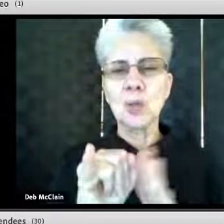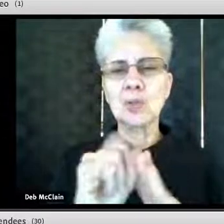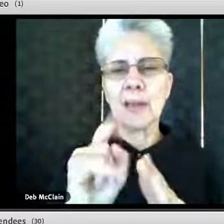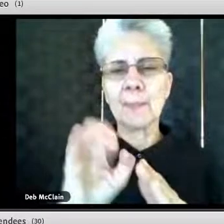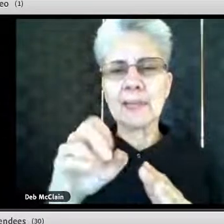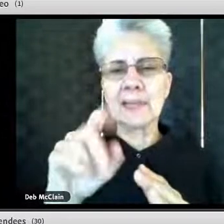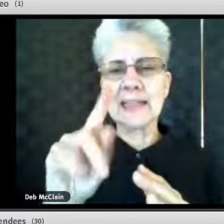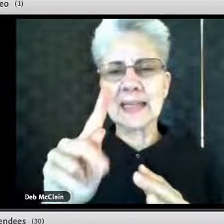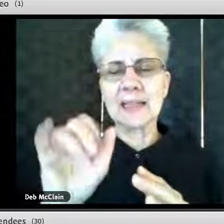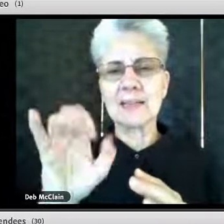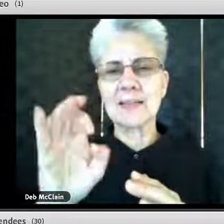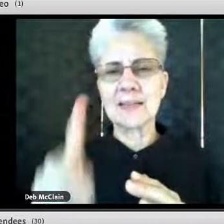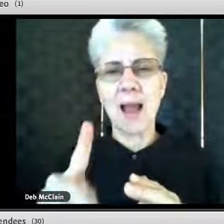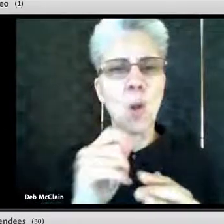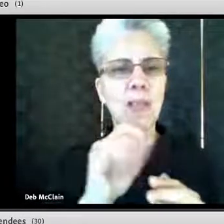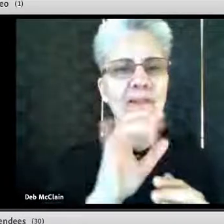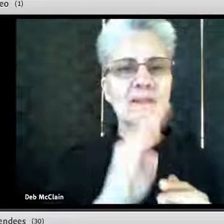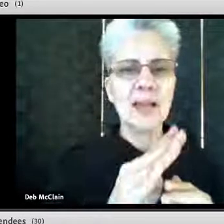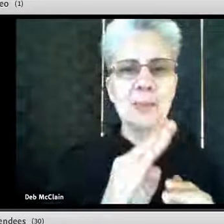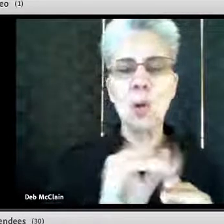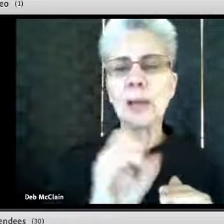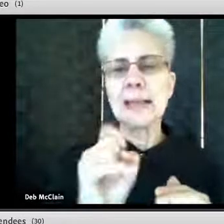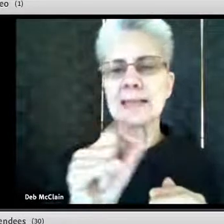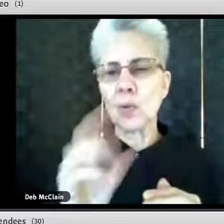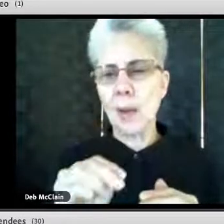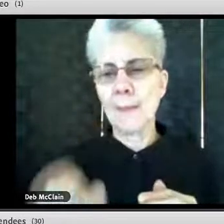Only allowed a Facebook and Instagram account. It's frustrating.